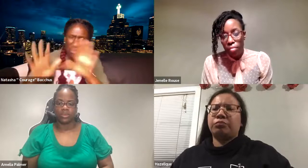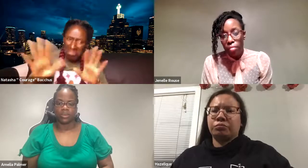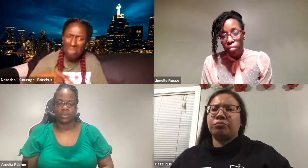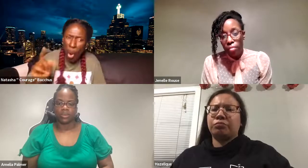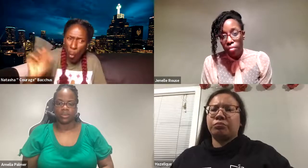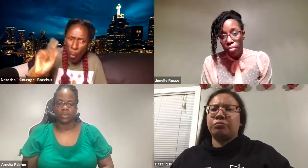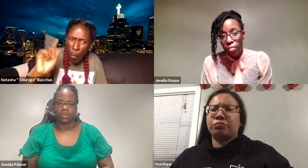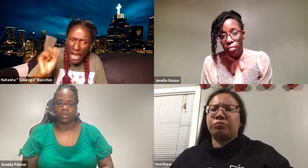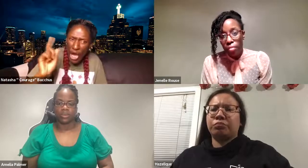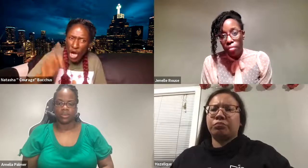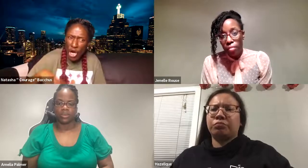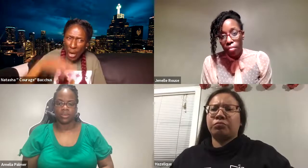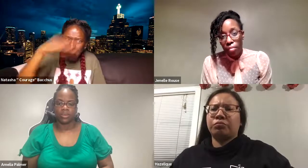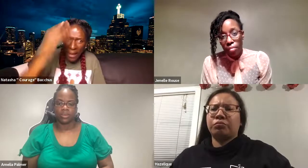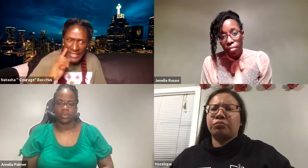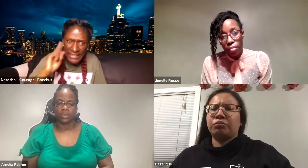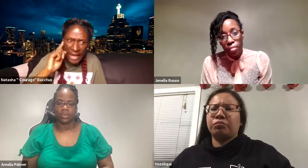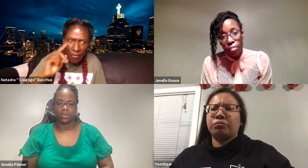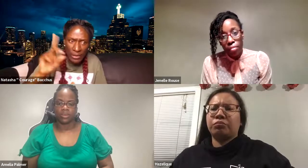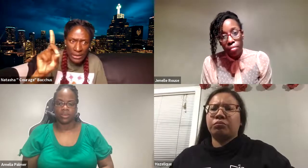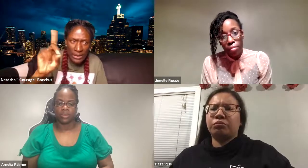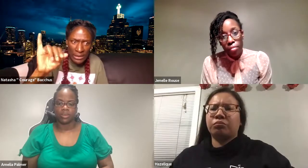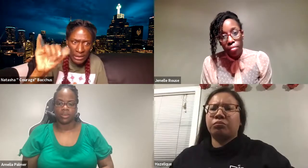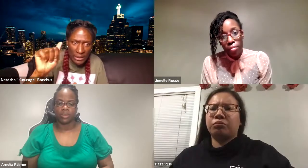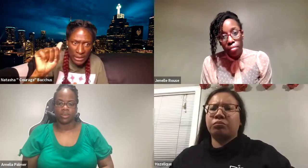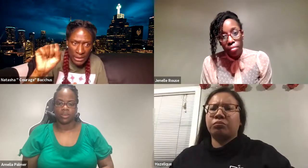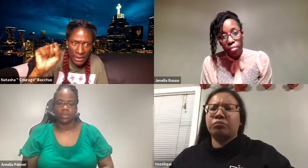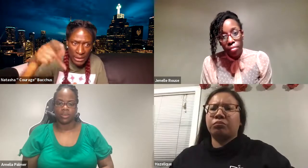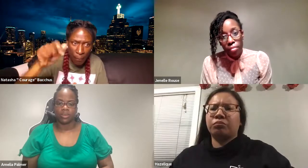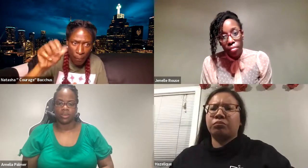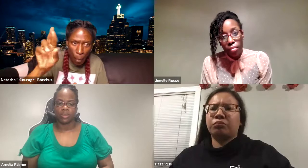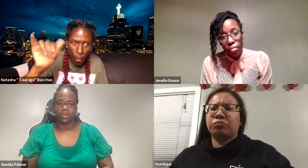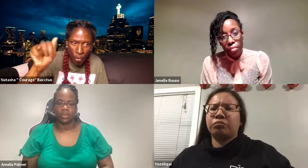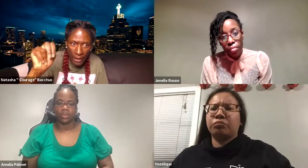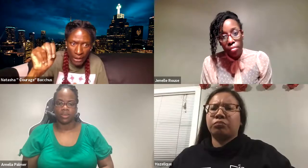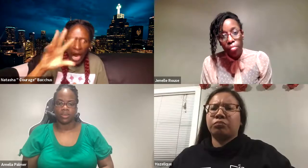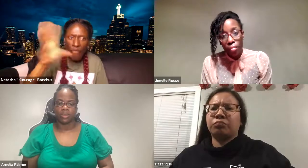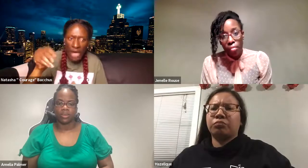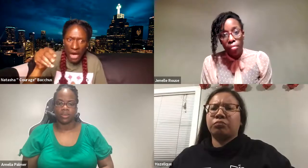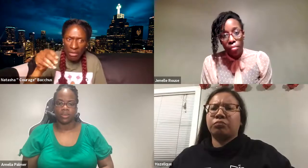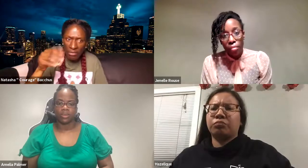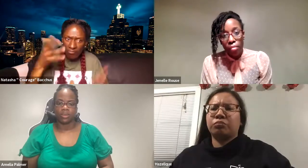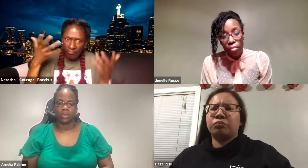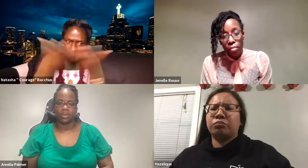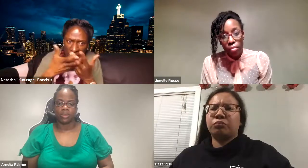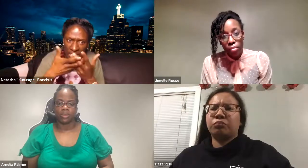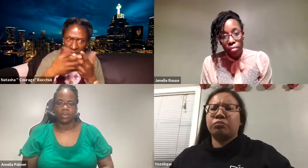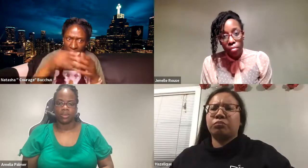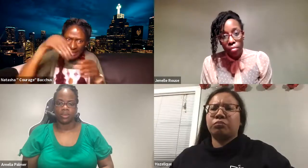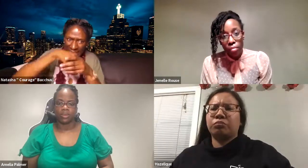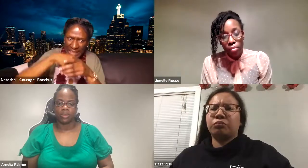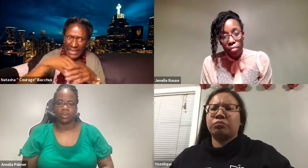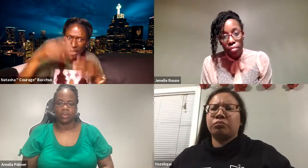or colonized around the world so in the black deaf diaspora from africa